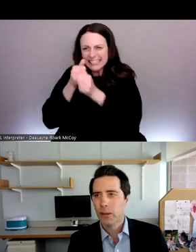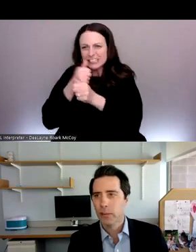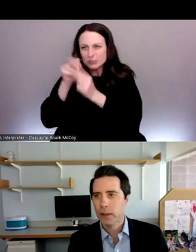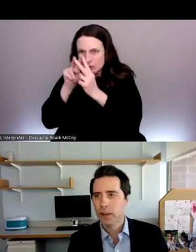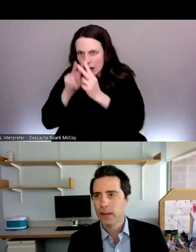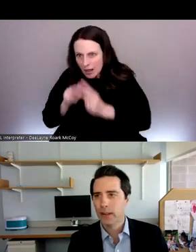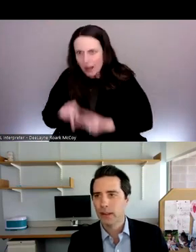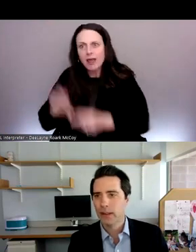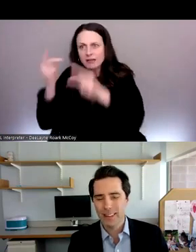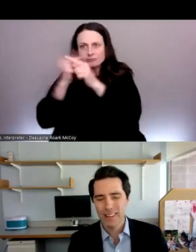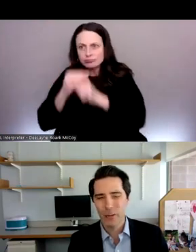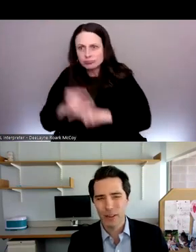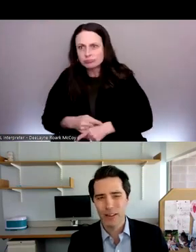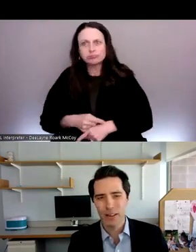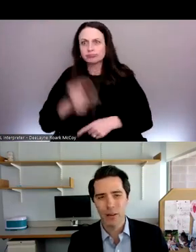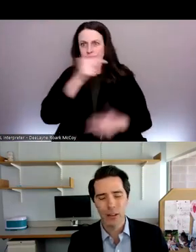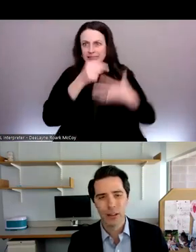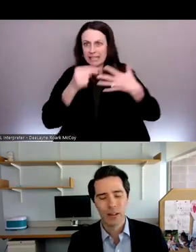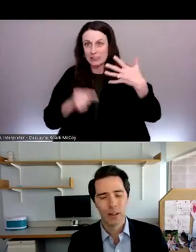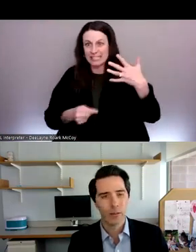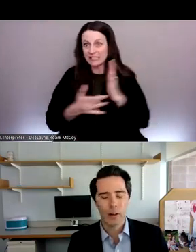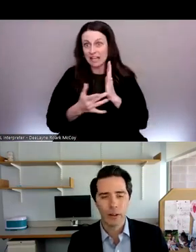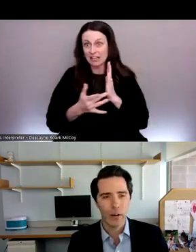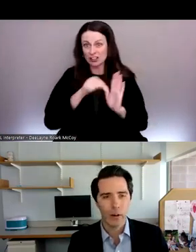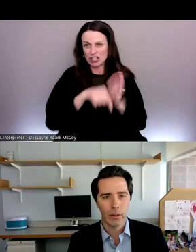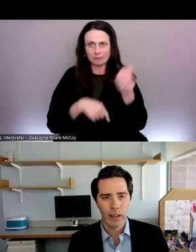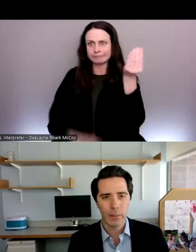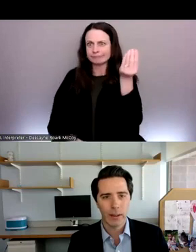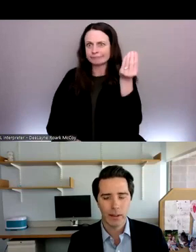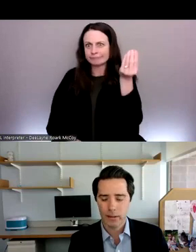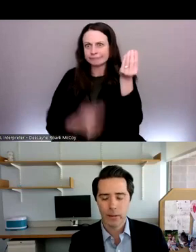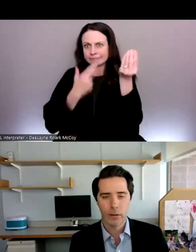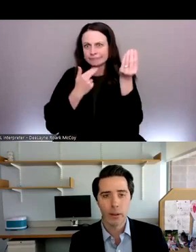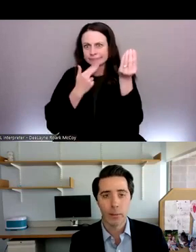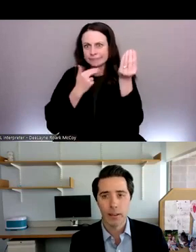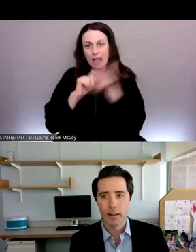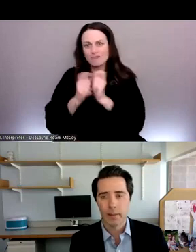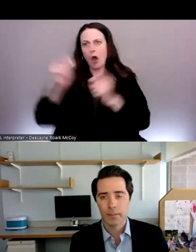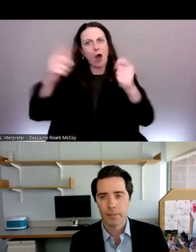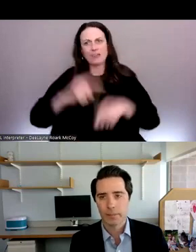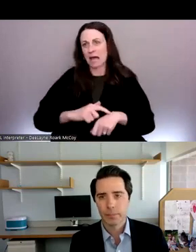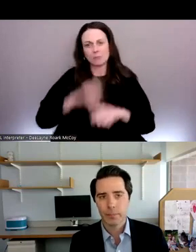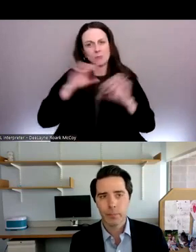developments in sequencing technology they're evolving all of the time and